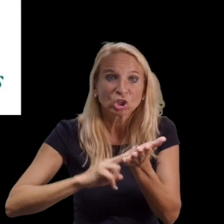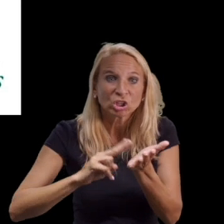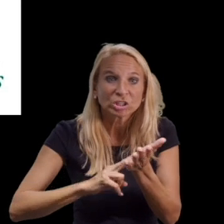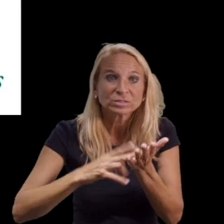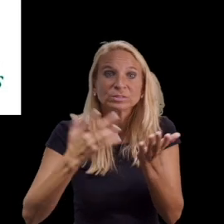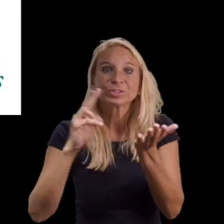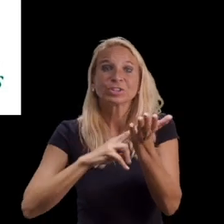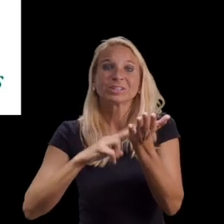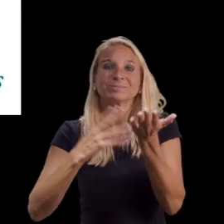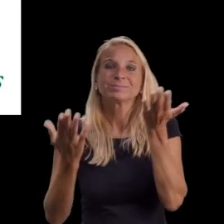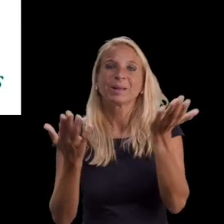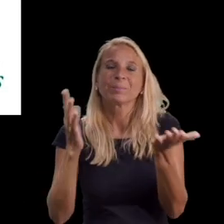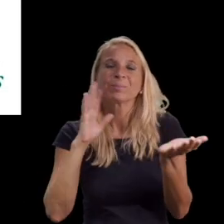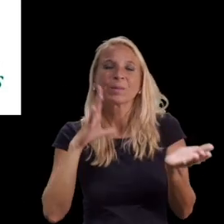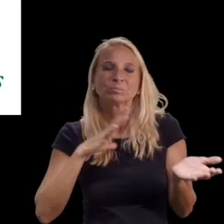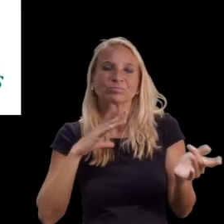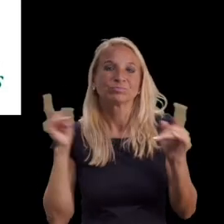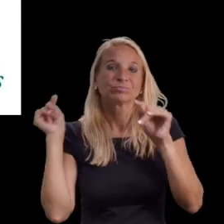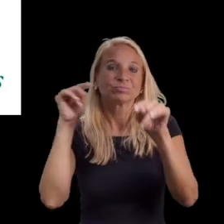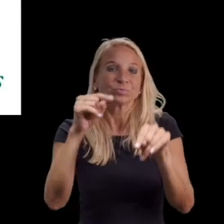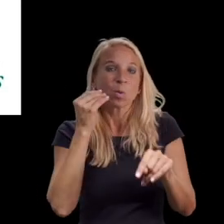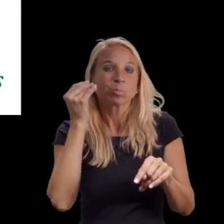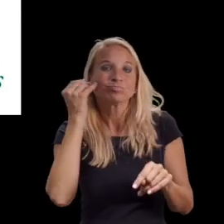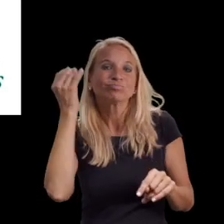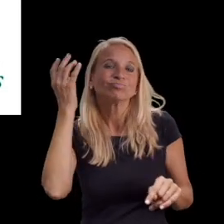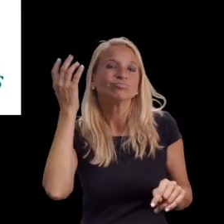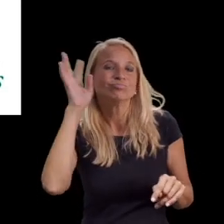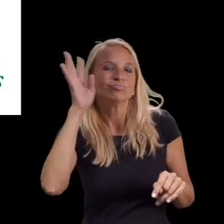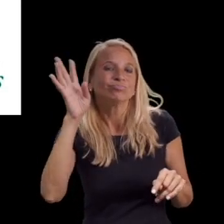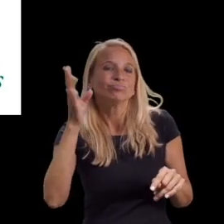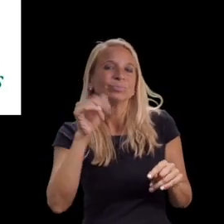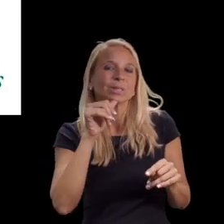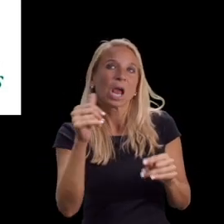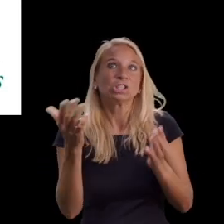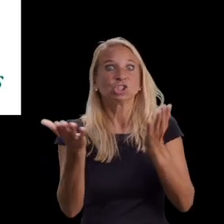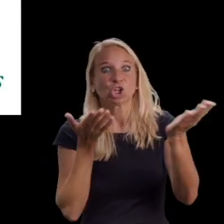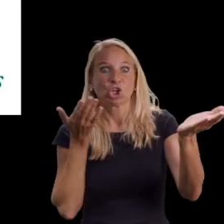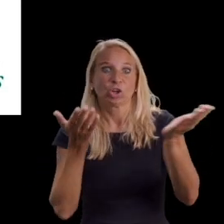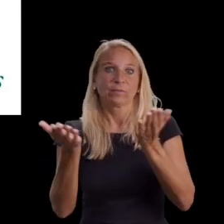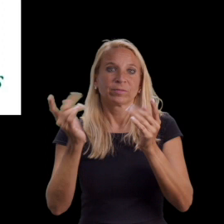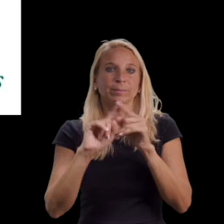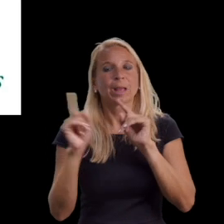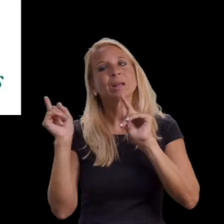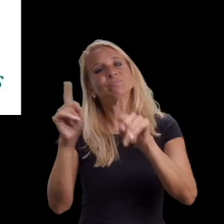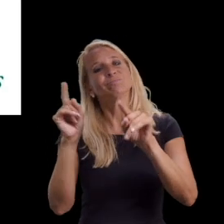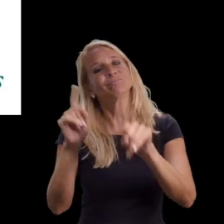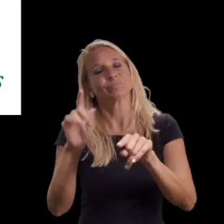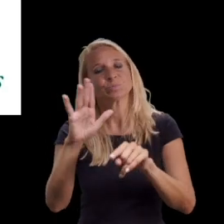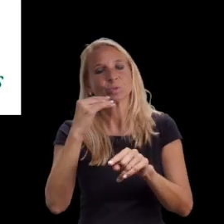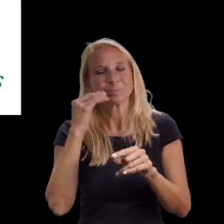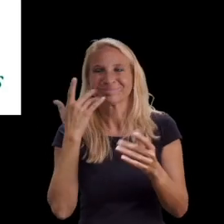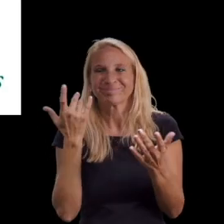although a nurse might have come into the home initially, it's not technically a service that has been continued because it's new.